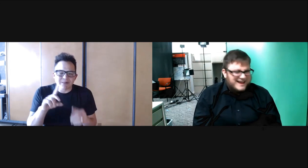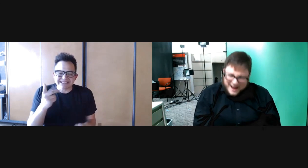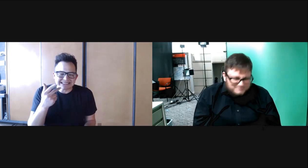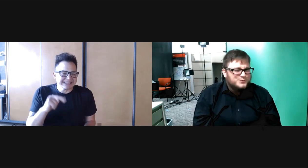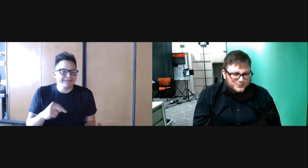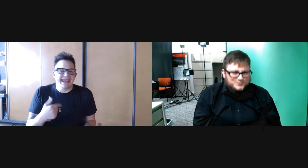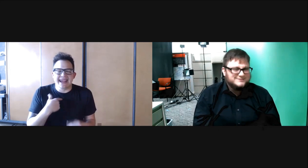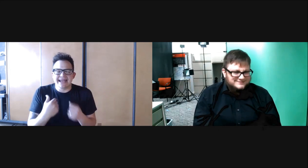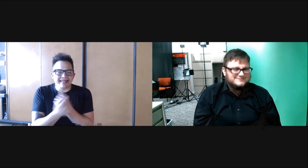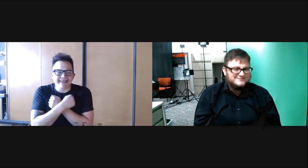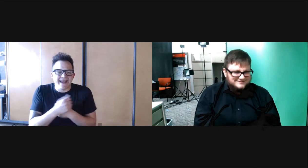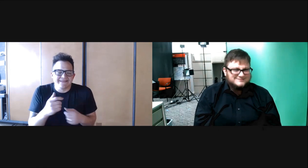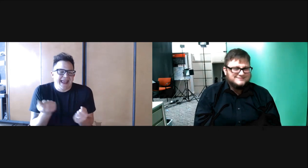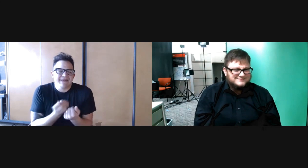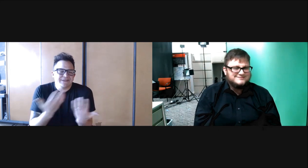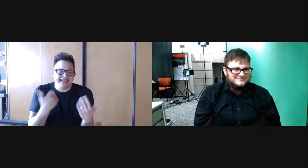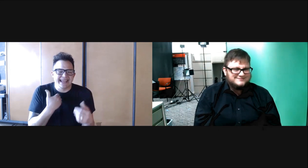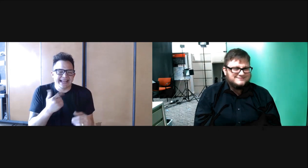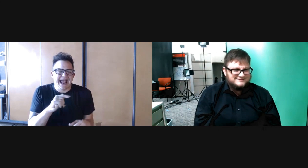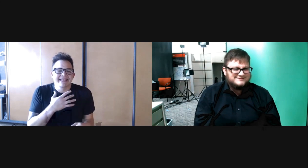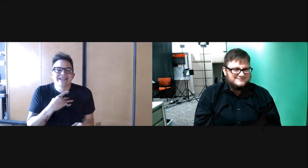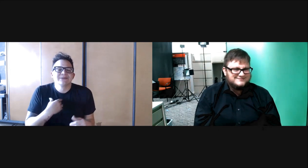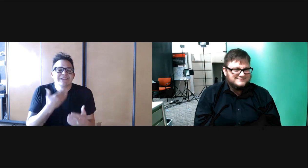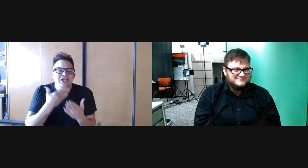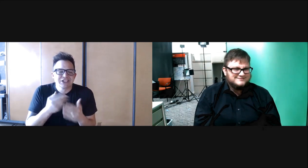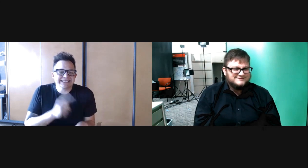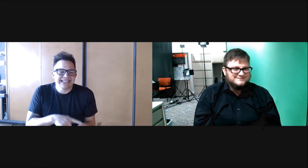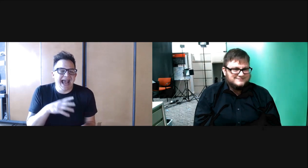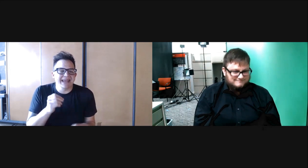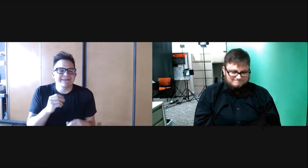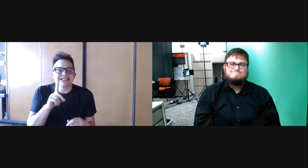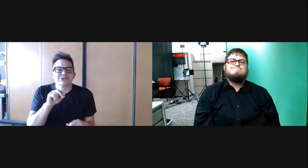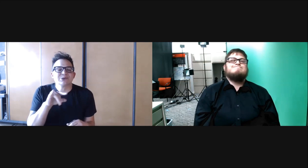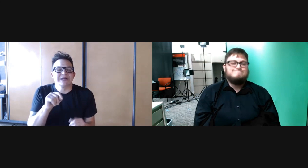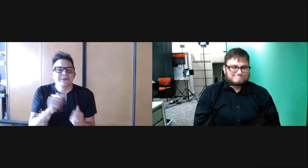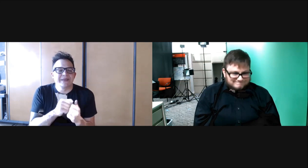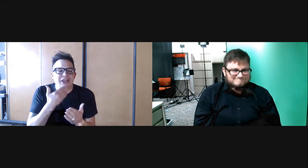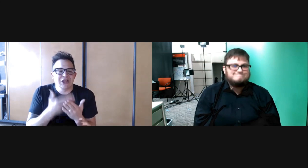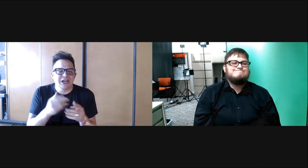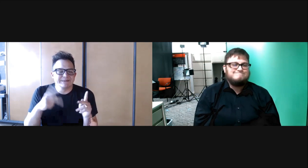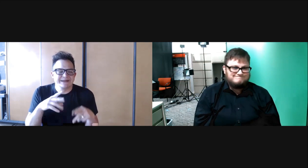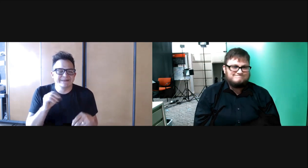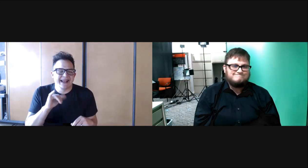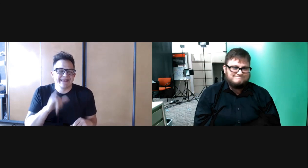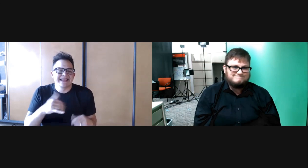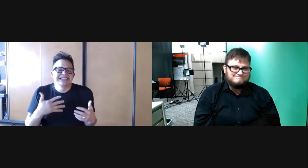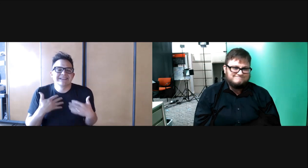representing D-PAN, I love everything. I like to have a good time and do it with good people.